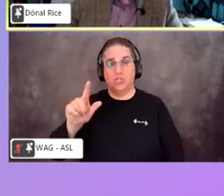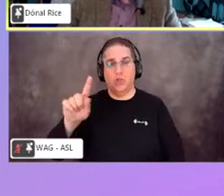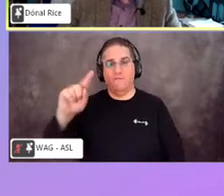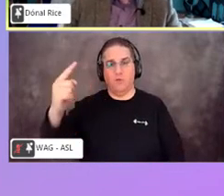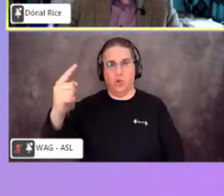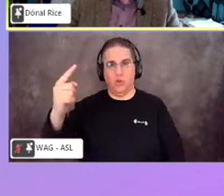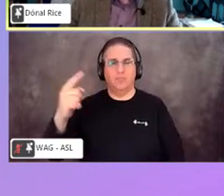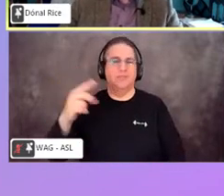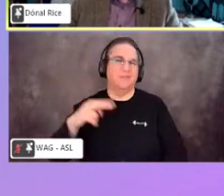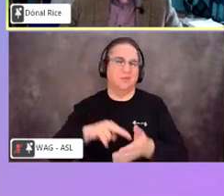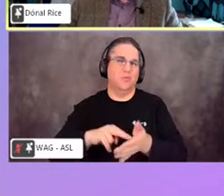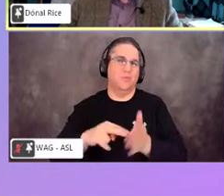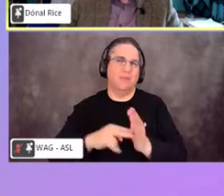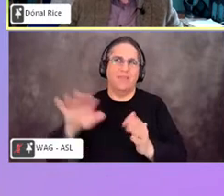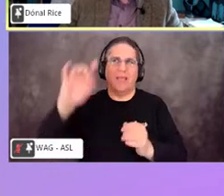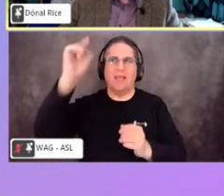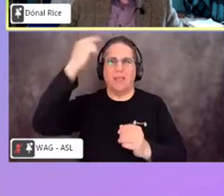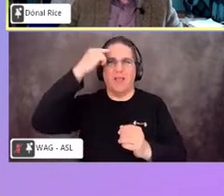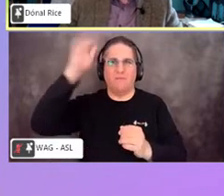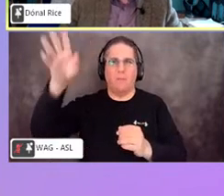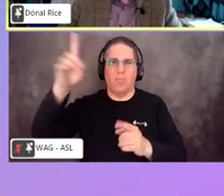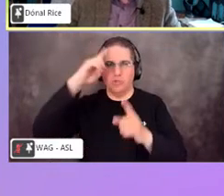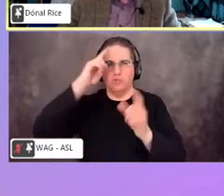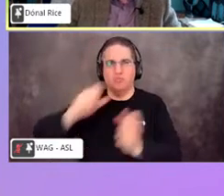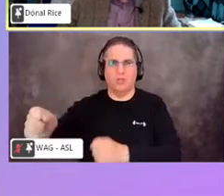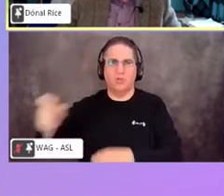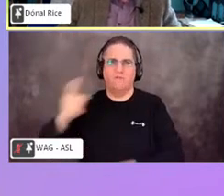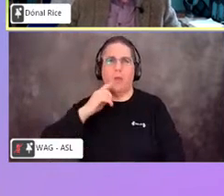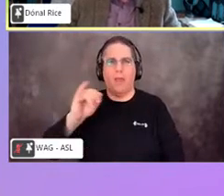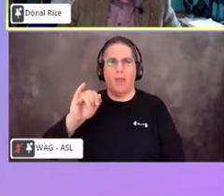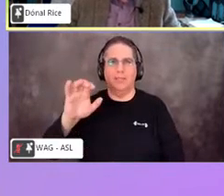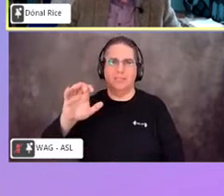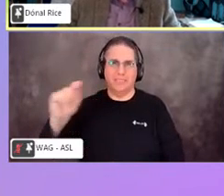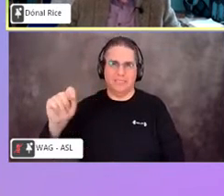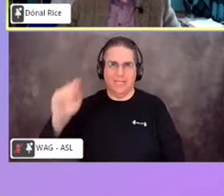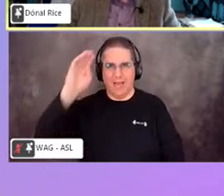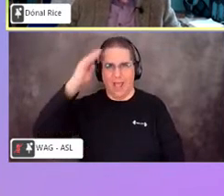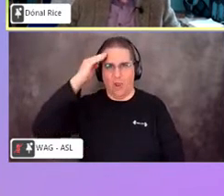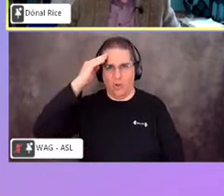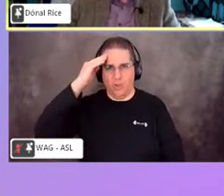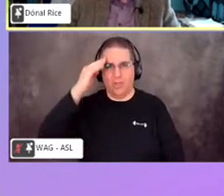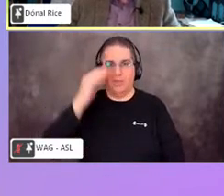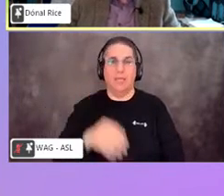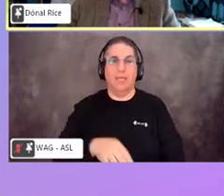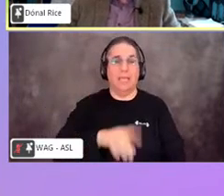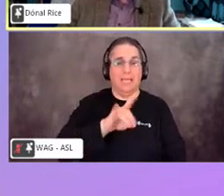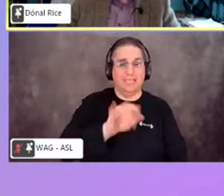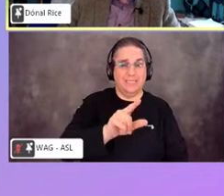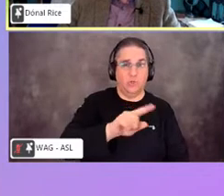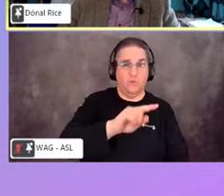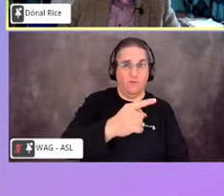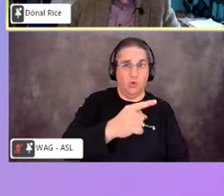So where to now? I think that the message in Ireland is beginning to permeate as digital first, which